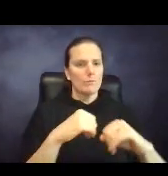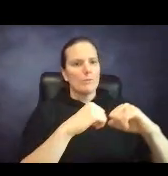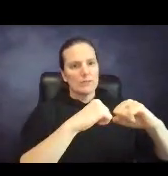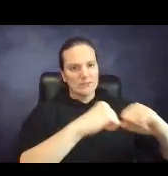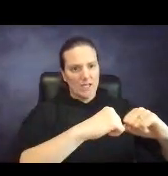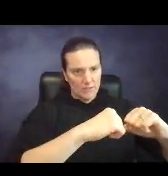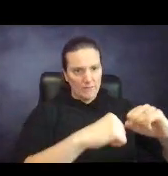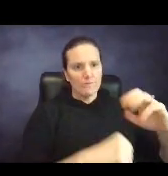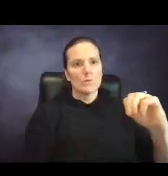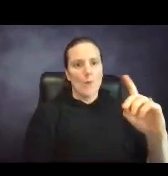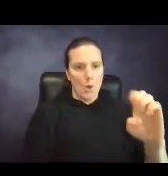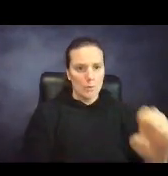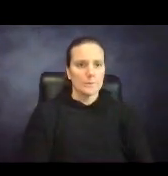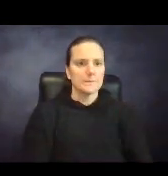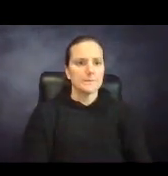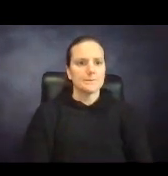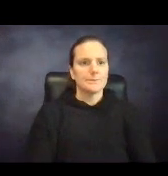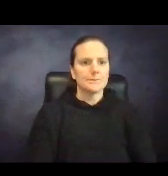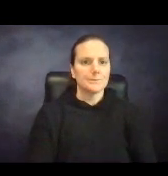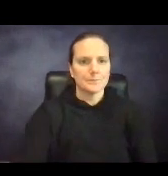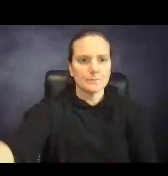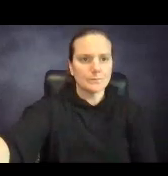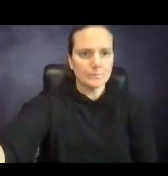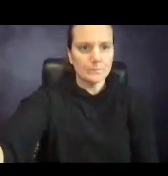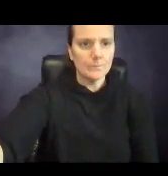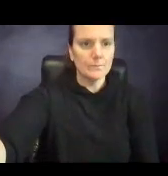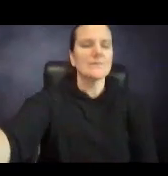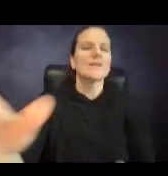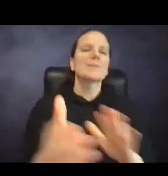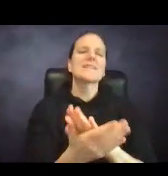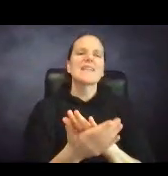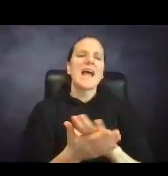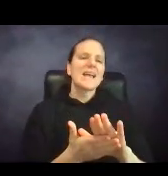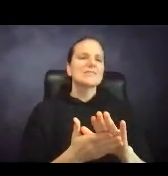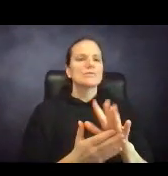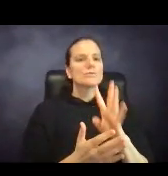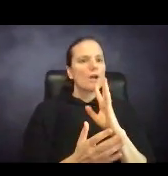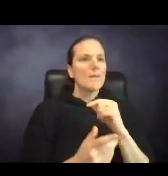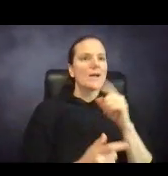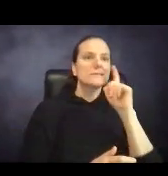And sometimes maybe it would be nice, be nice to come back and just talk about sexual health and intimacy.